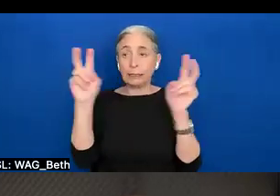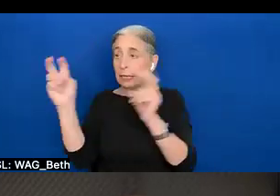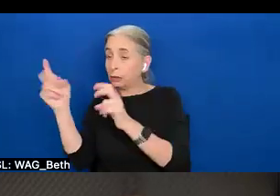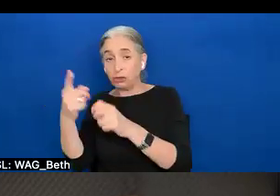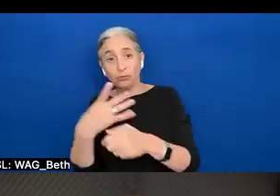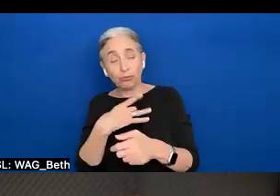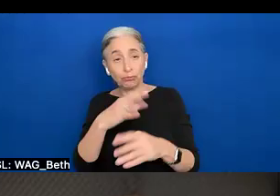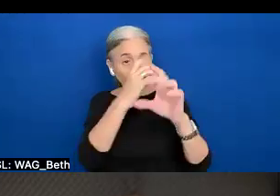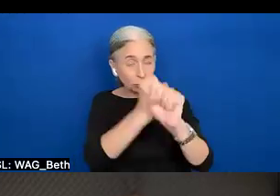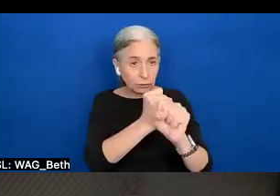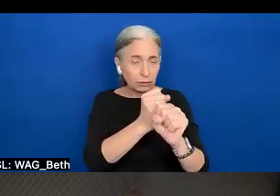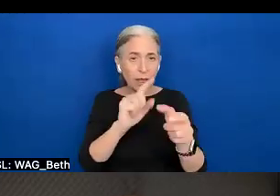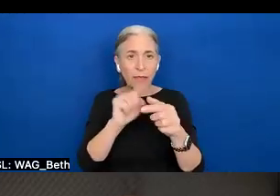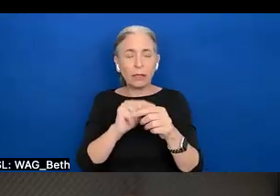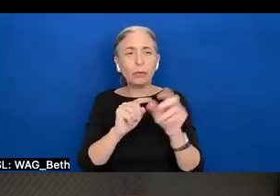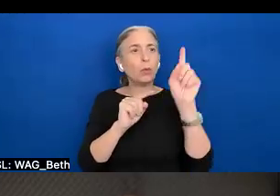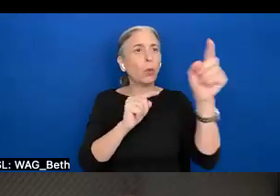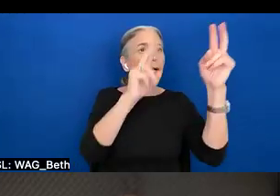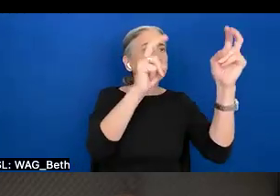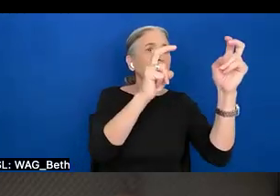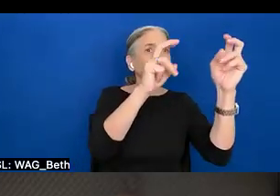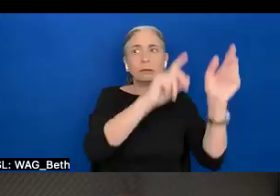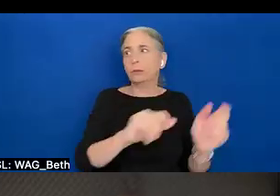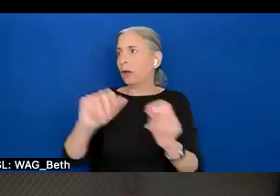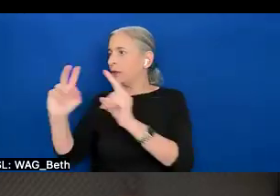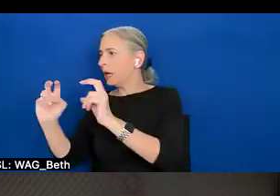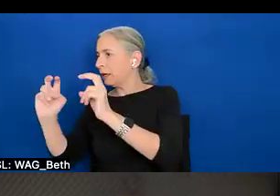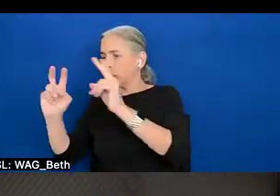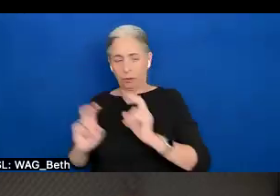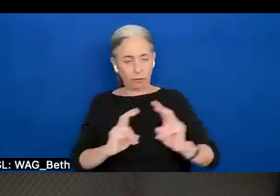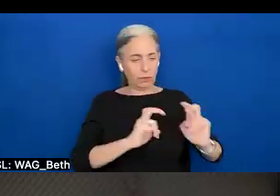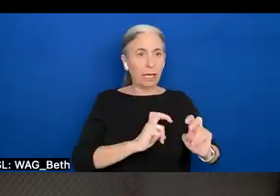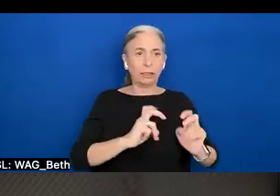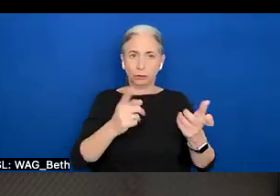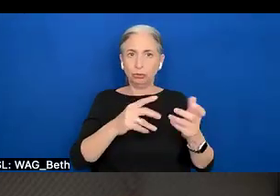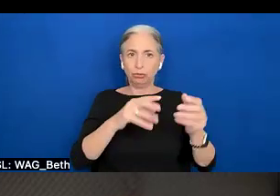And you jump from one title to another. That is a way